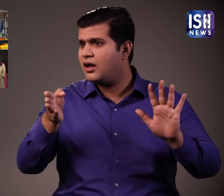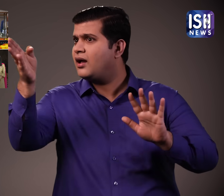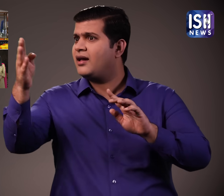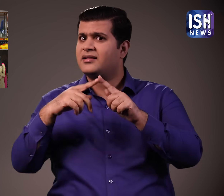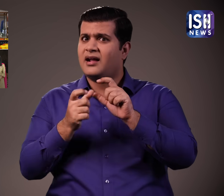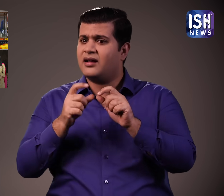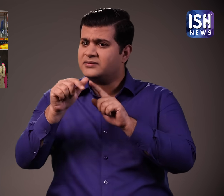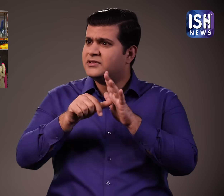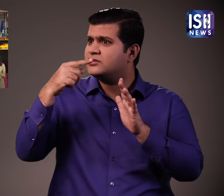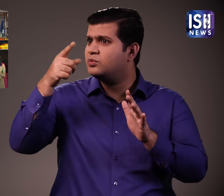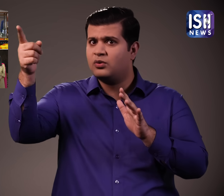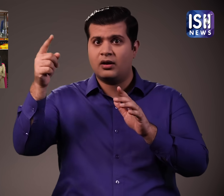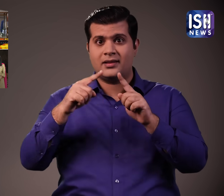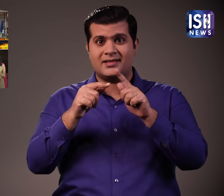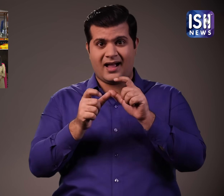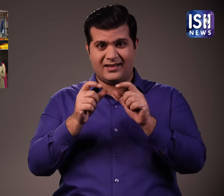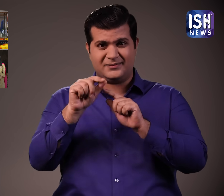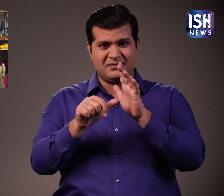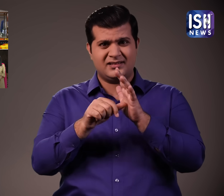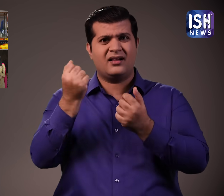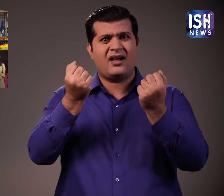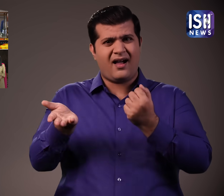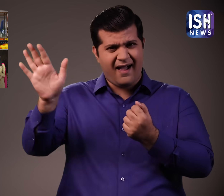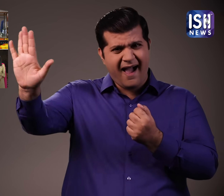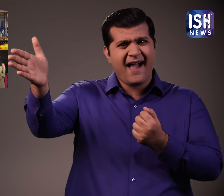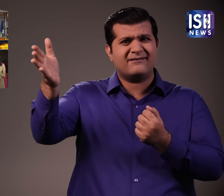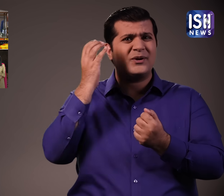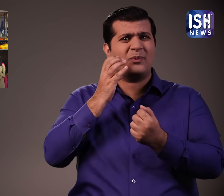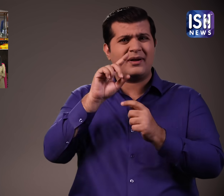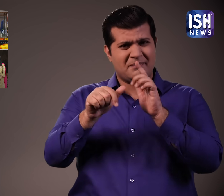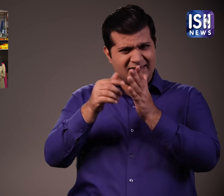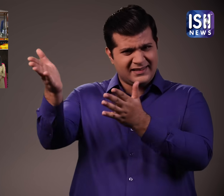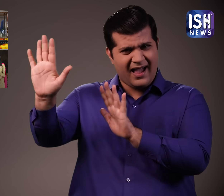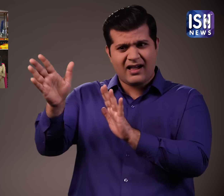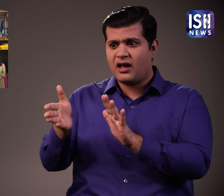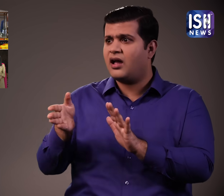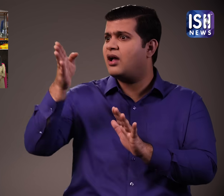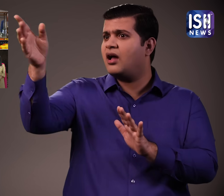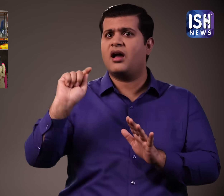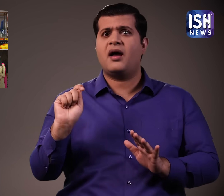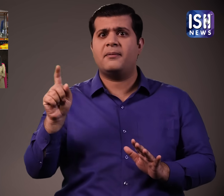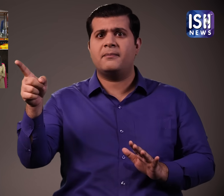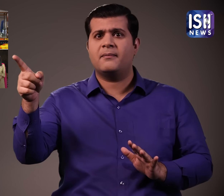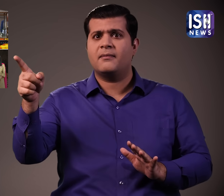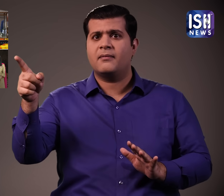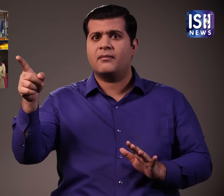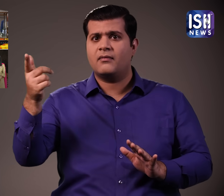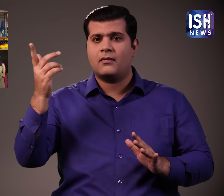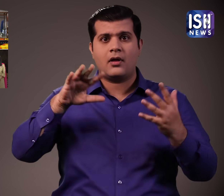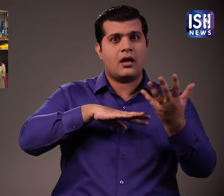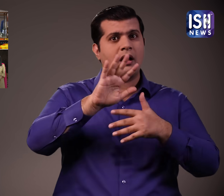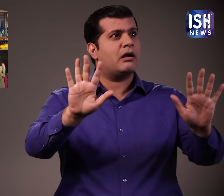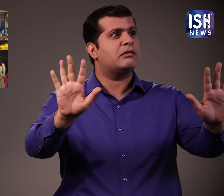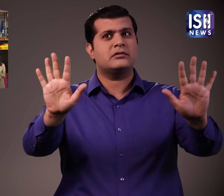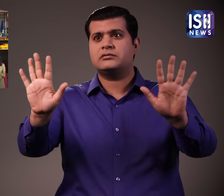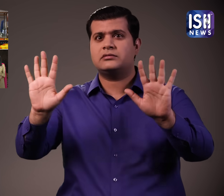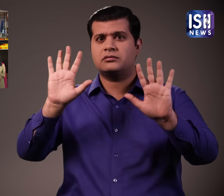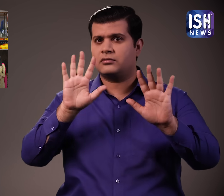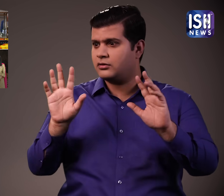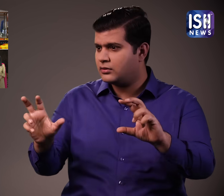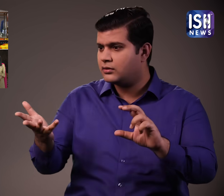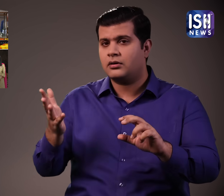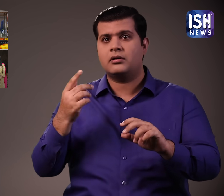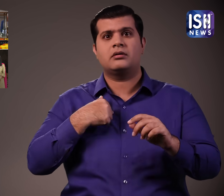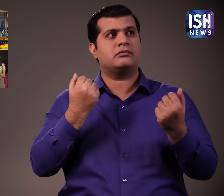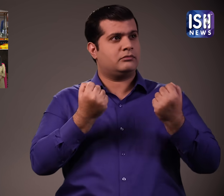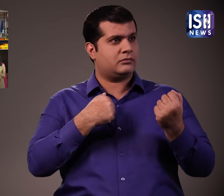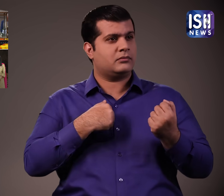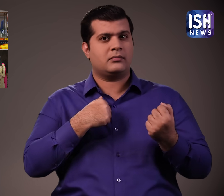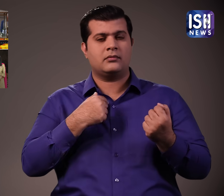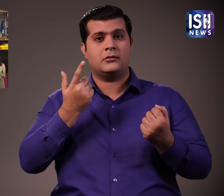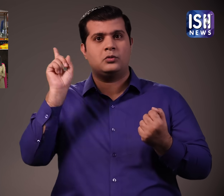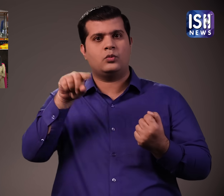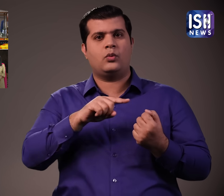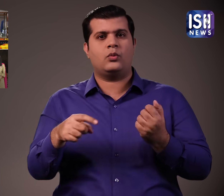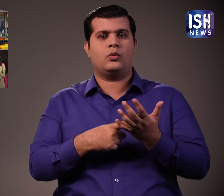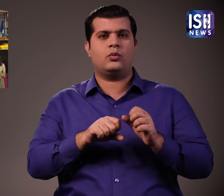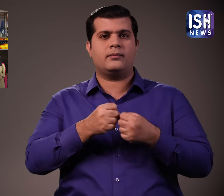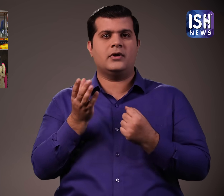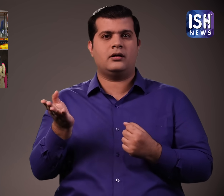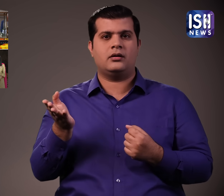as UAE's President was staying in Hotel Taj. The security breach sent the security agencies into a frenzy.